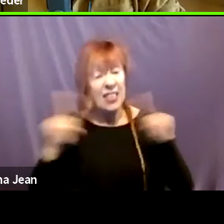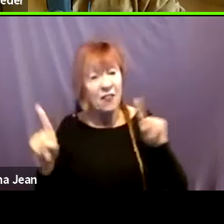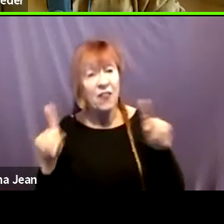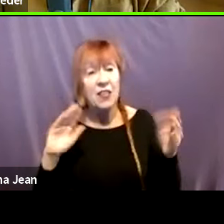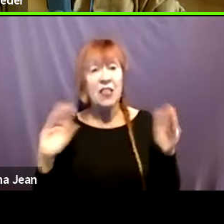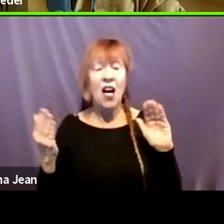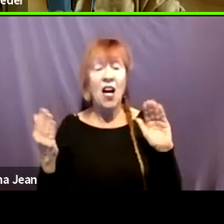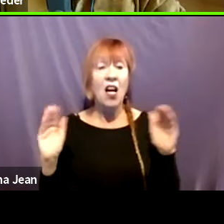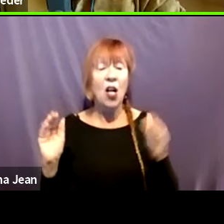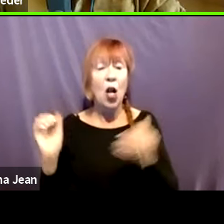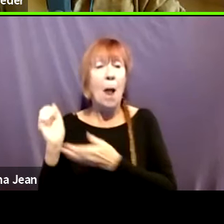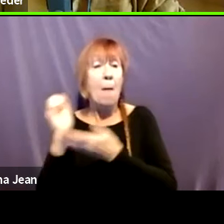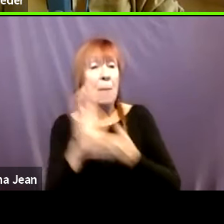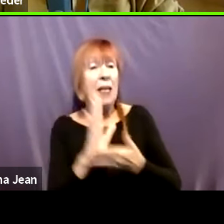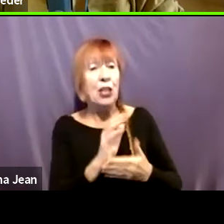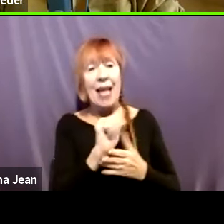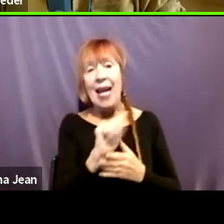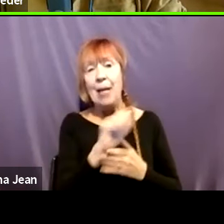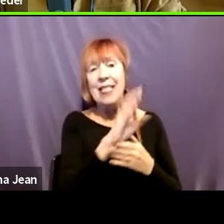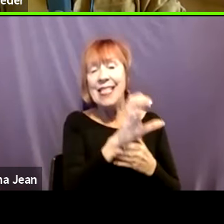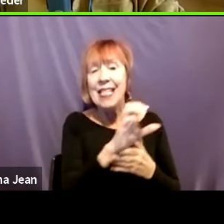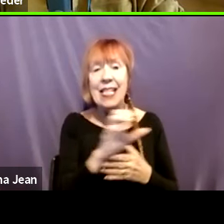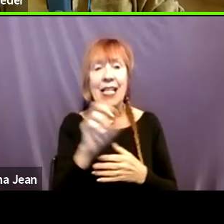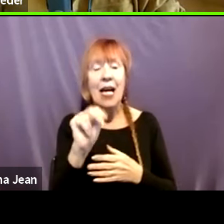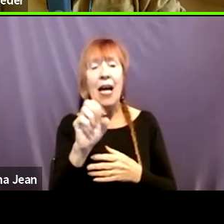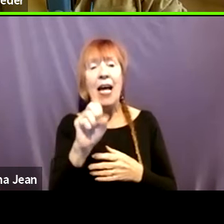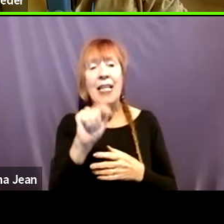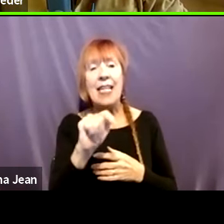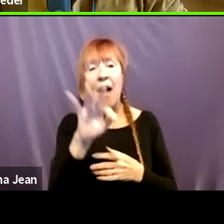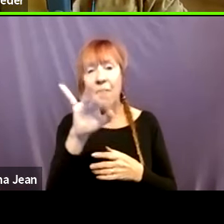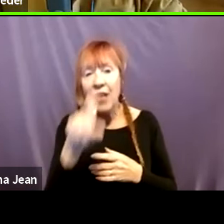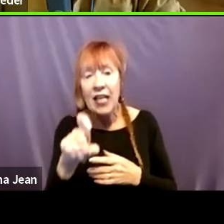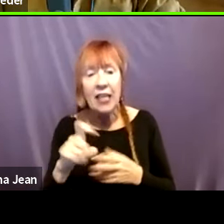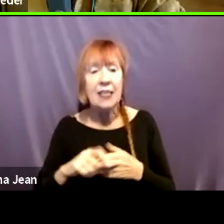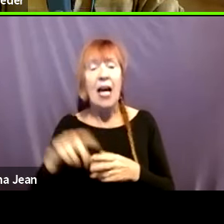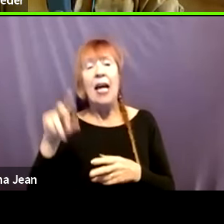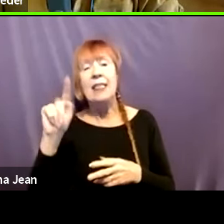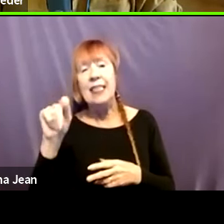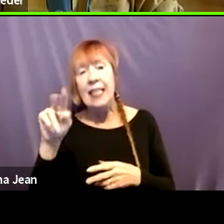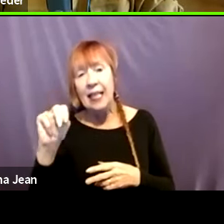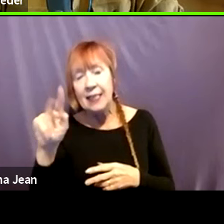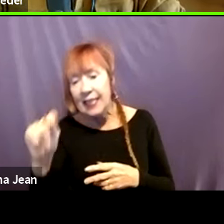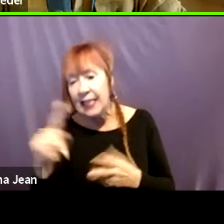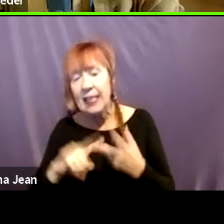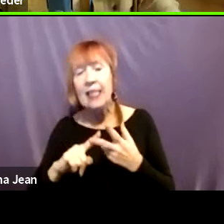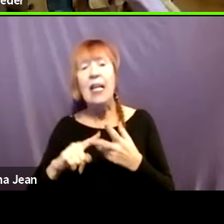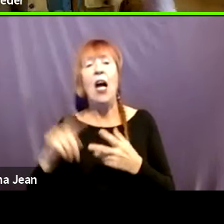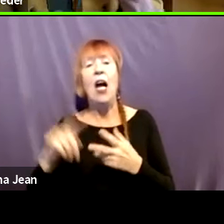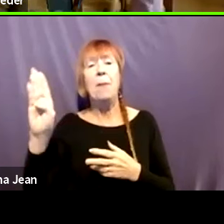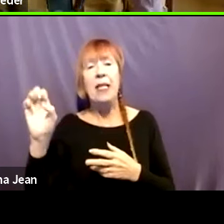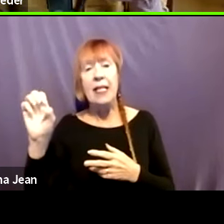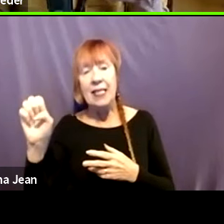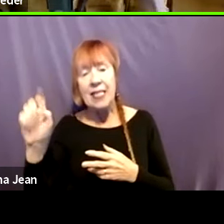pitching ABC, Netflix, or TNT, or BET, or whoever, but it's all the same project.